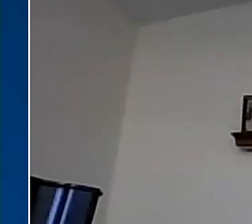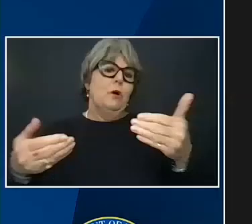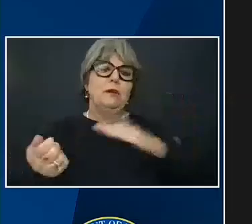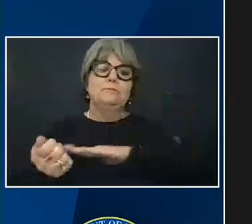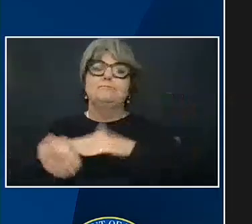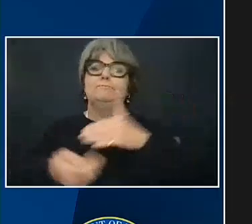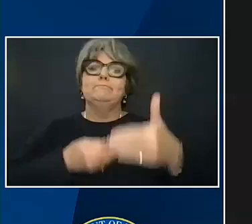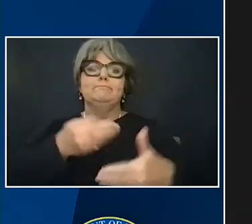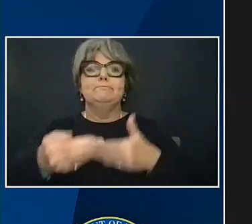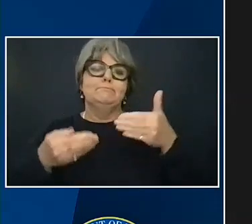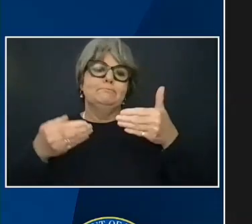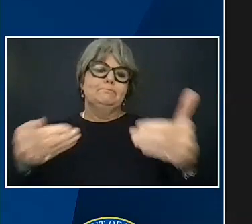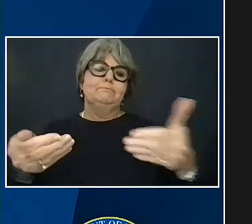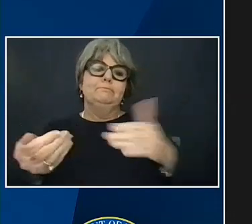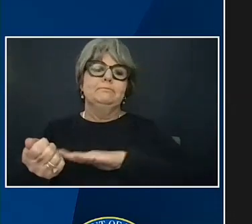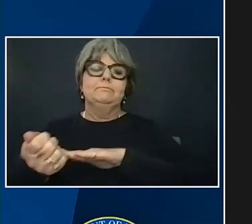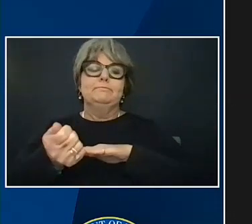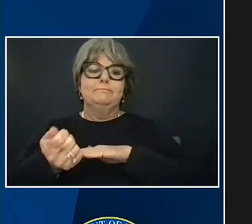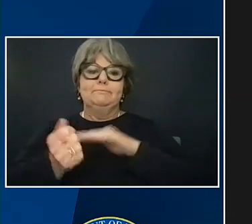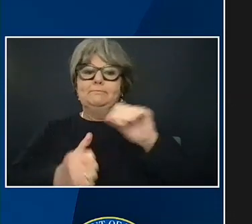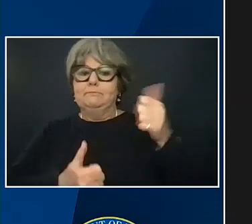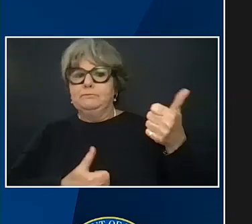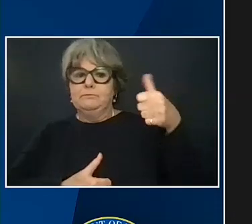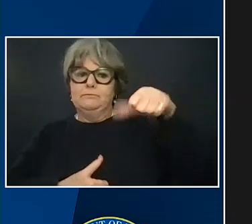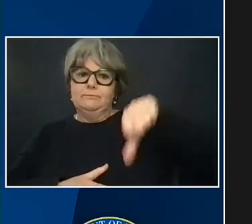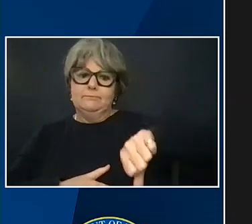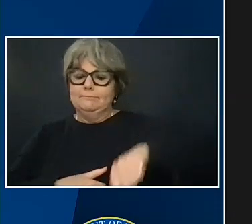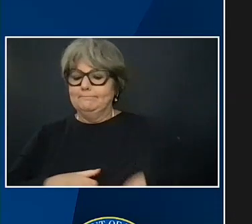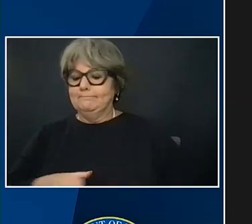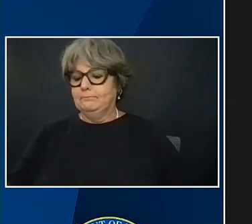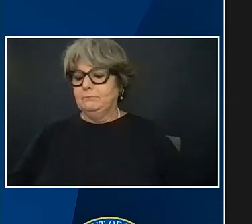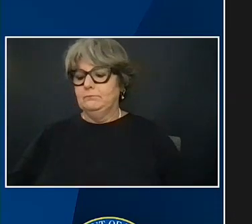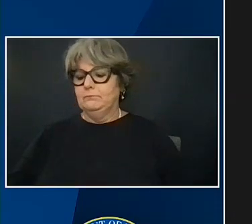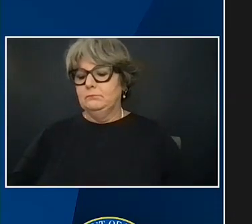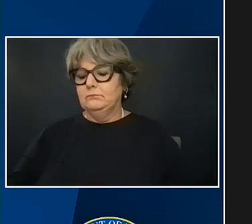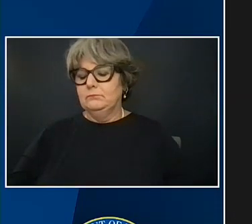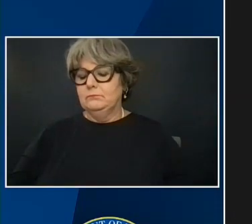. Okay. Can I have a show of thumbs, please?